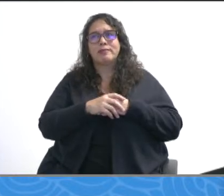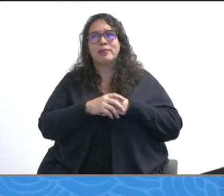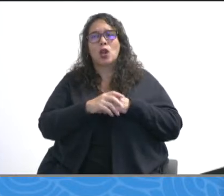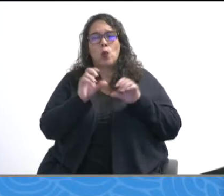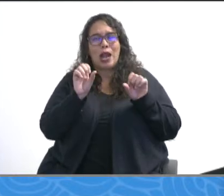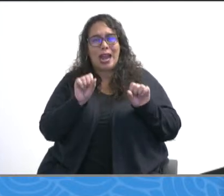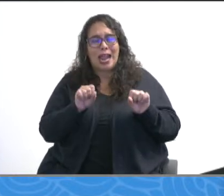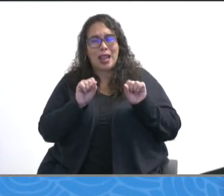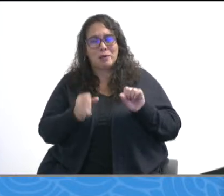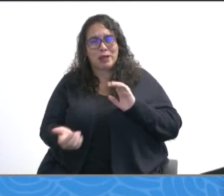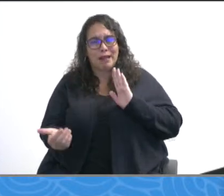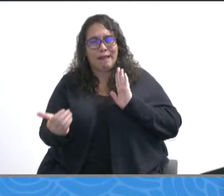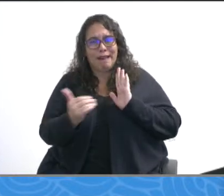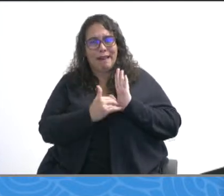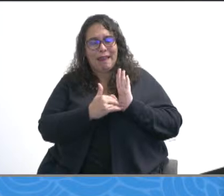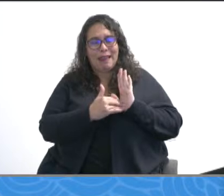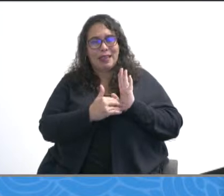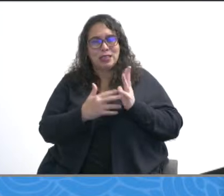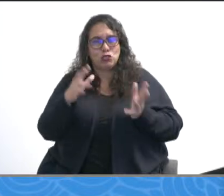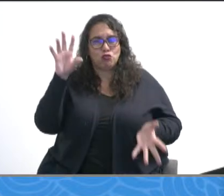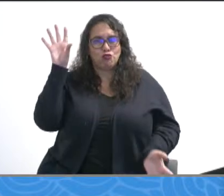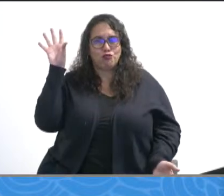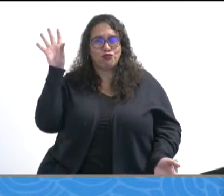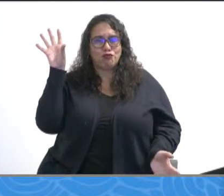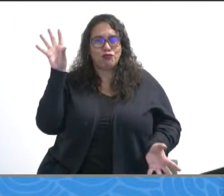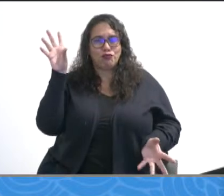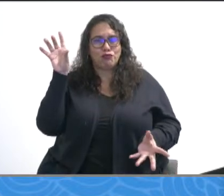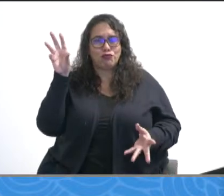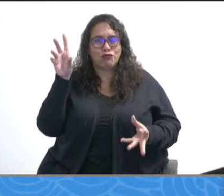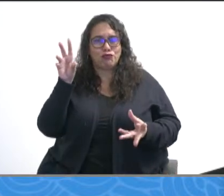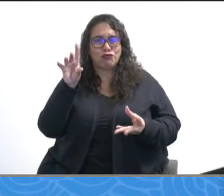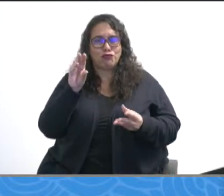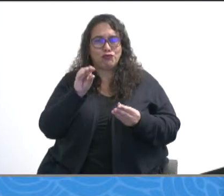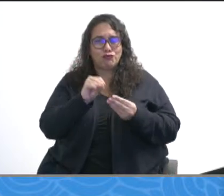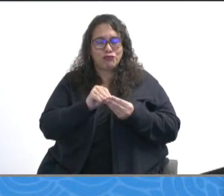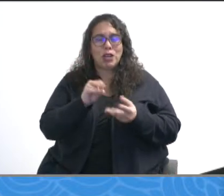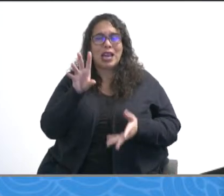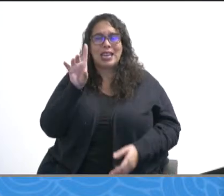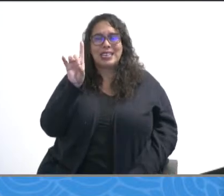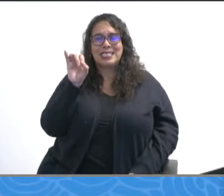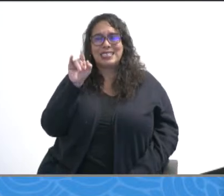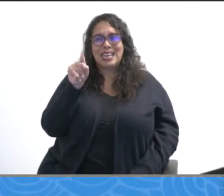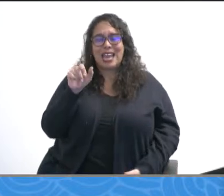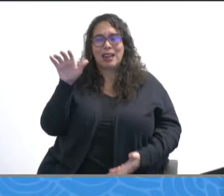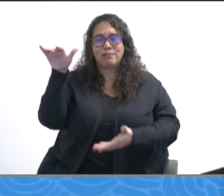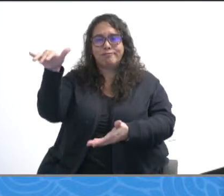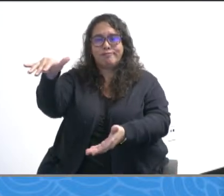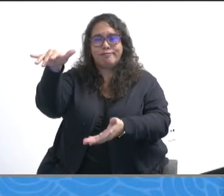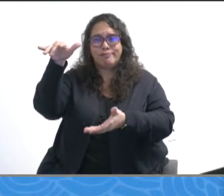again, to compile all our data and take a look at it as part of our continuous improvement,